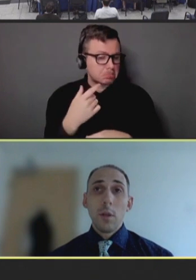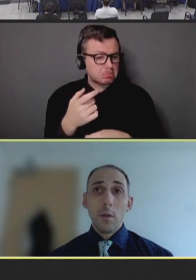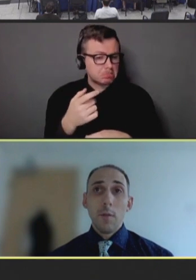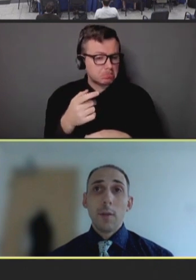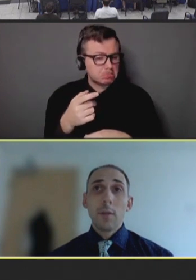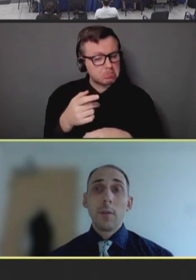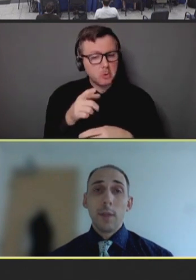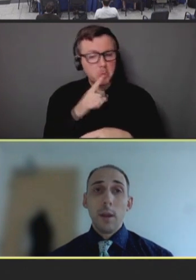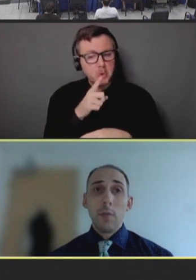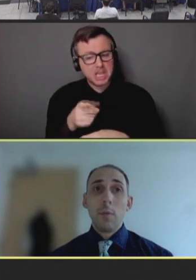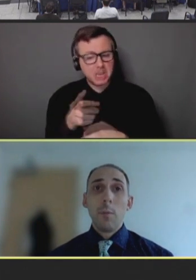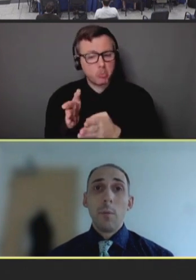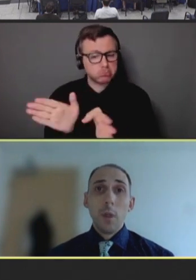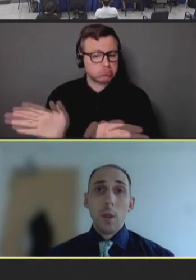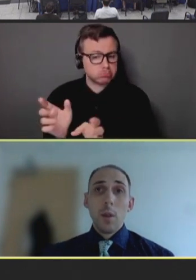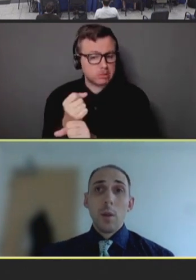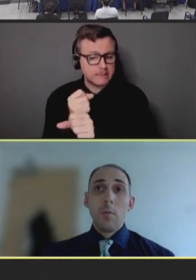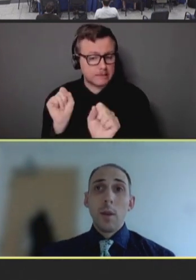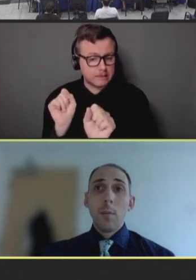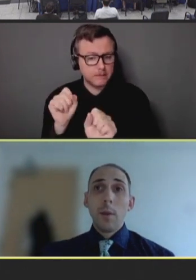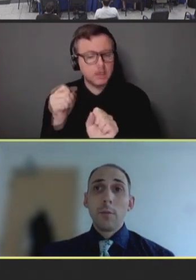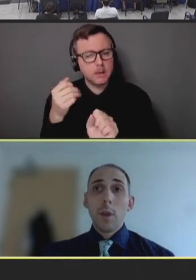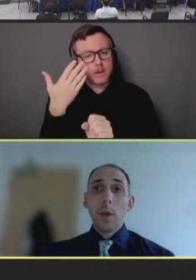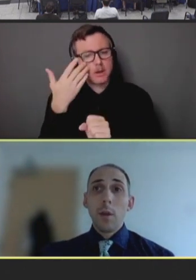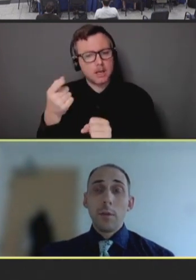effectiveness data from randomized trials.